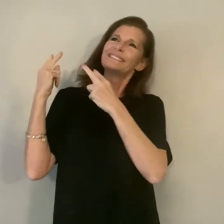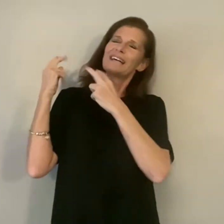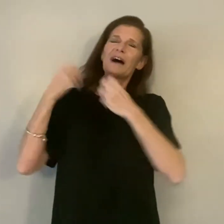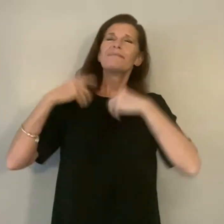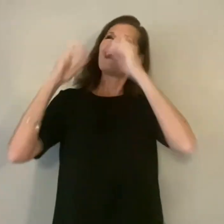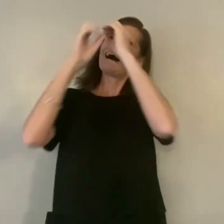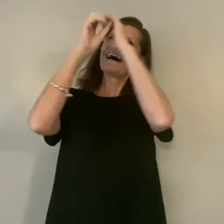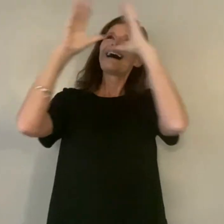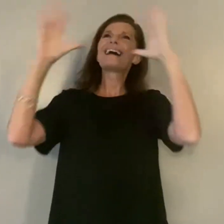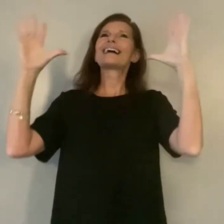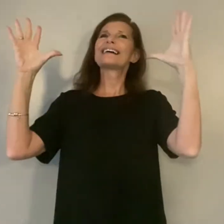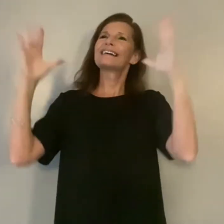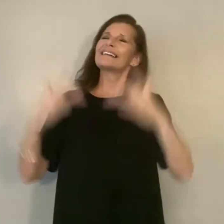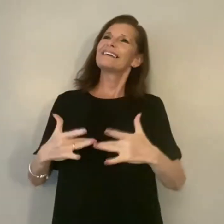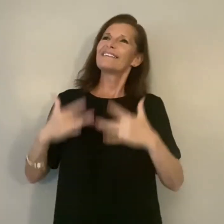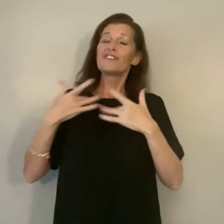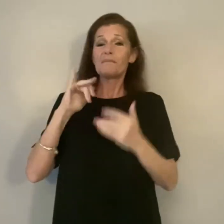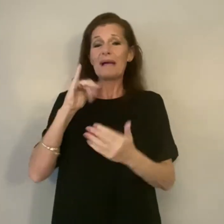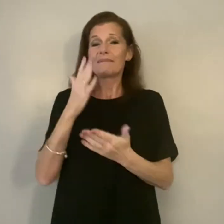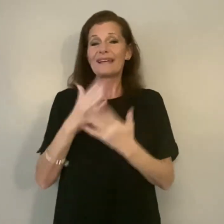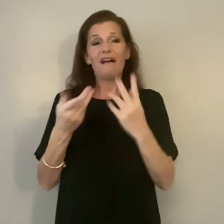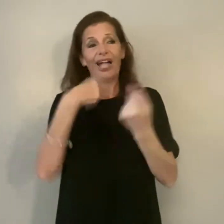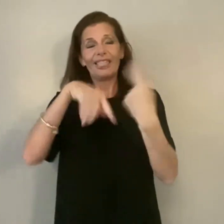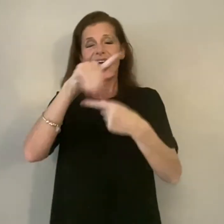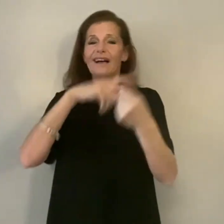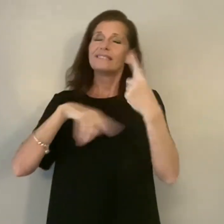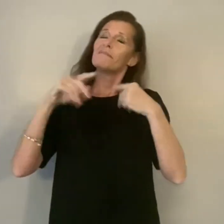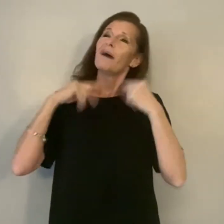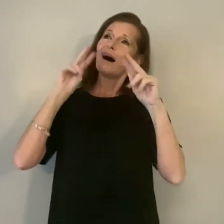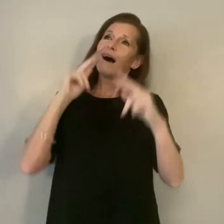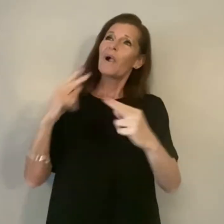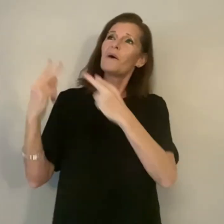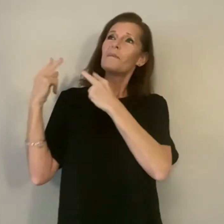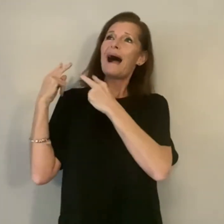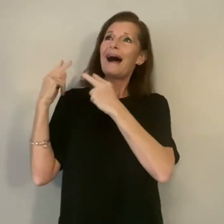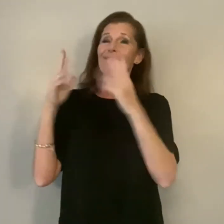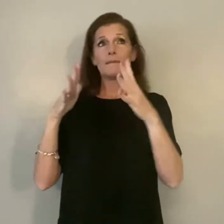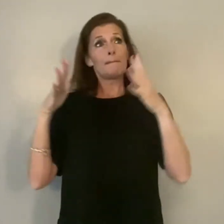This is just my interpretation. This might not be how others remember it but